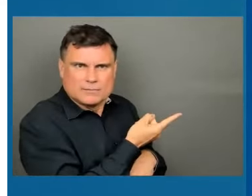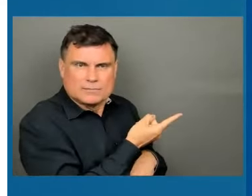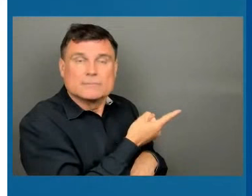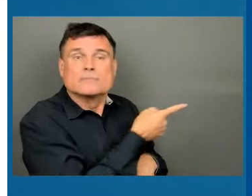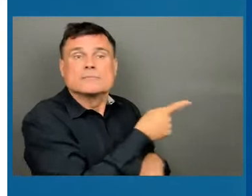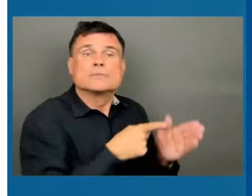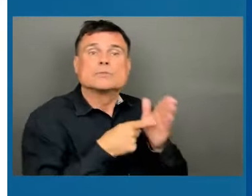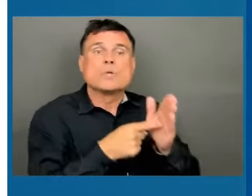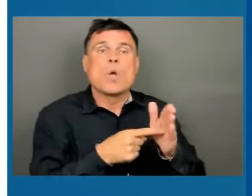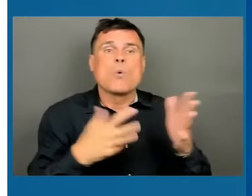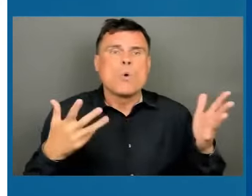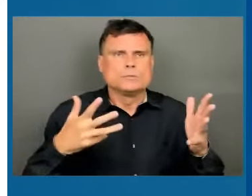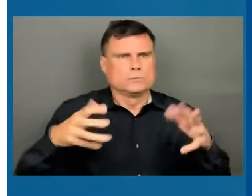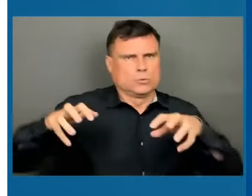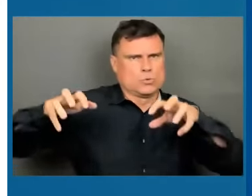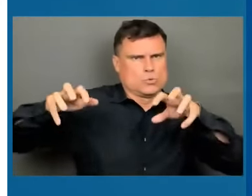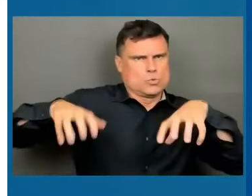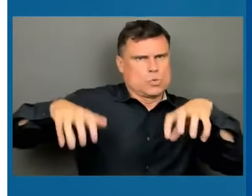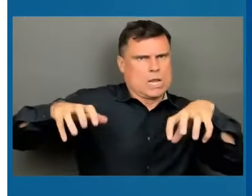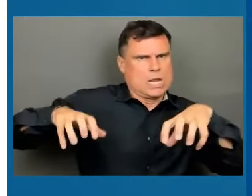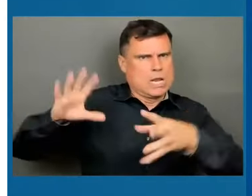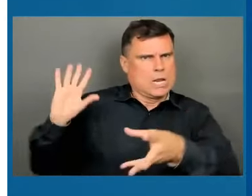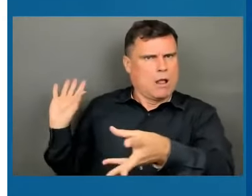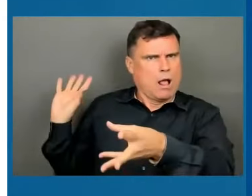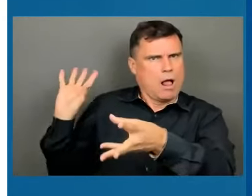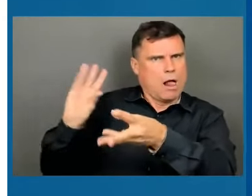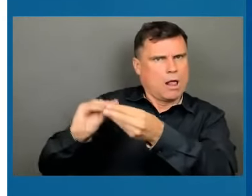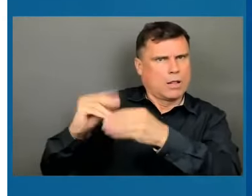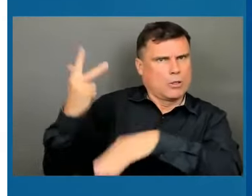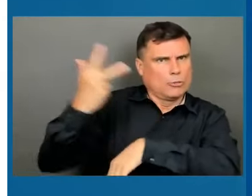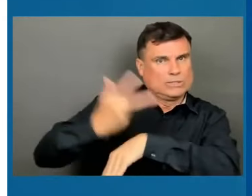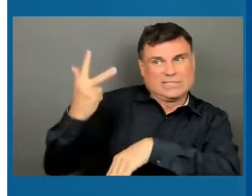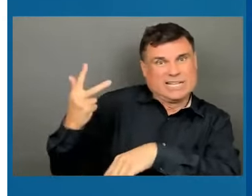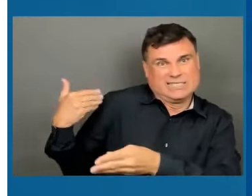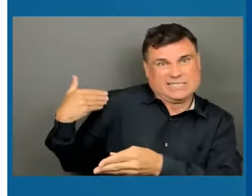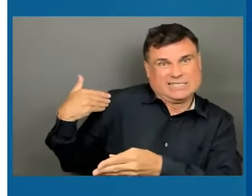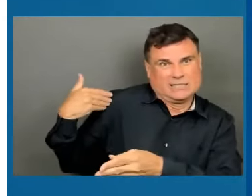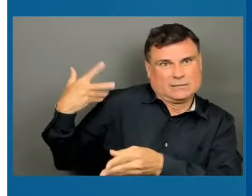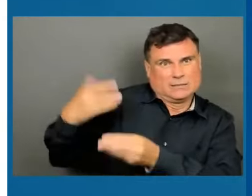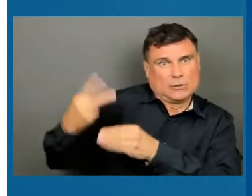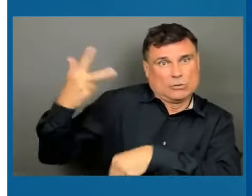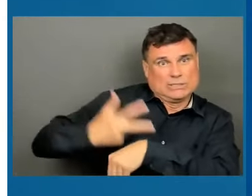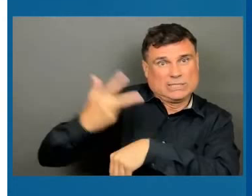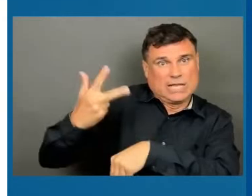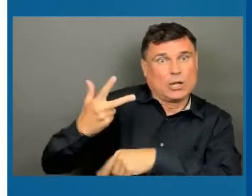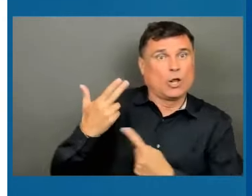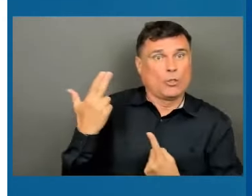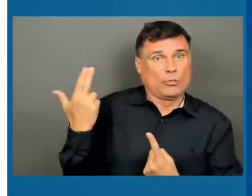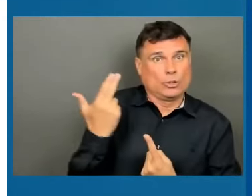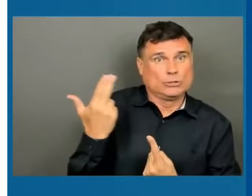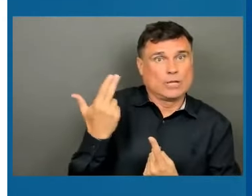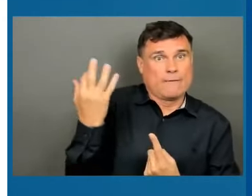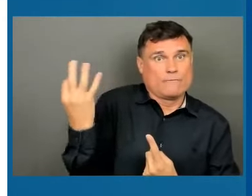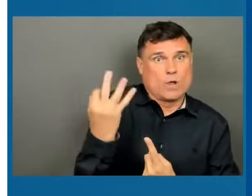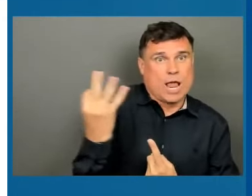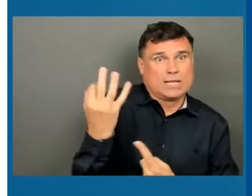a 3-day total. This is good for Thursday through until Saturday. We're looking at those values